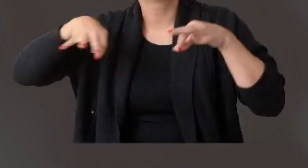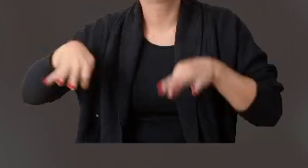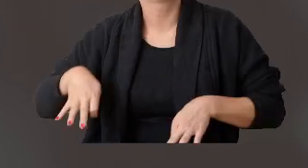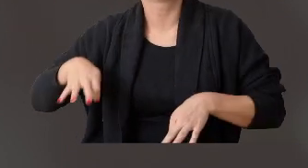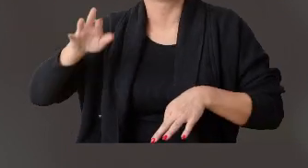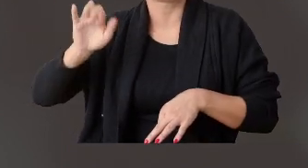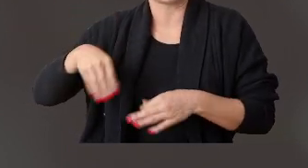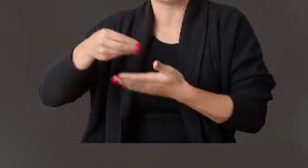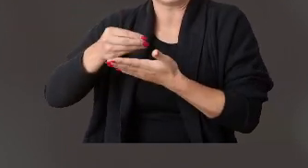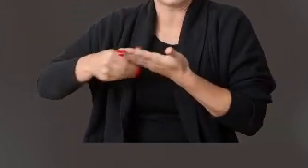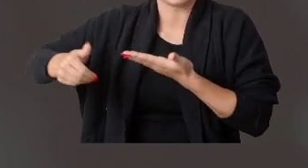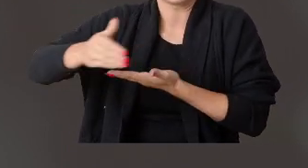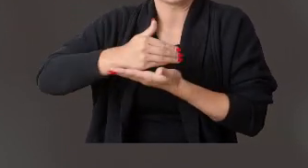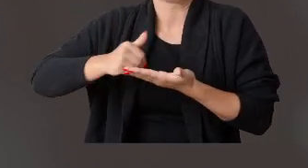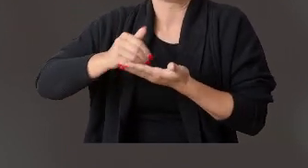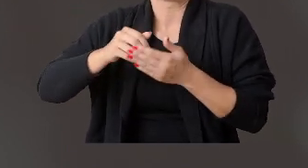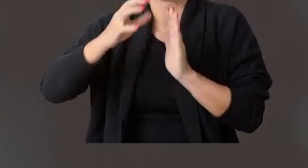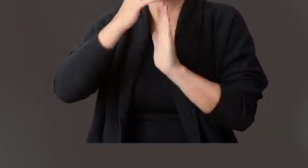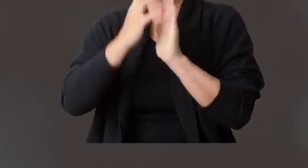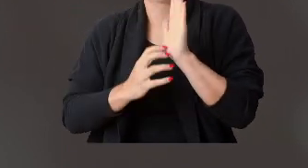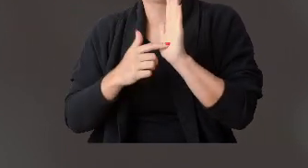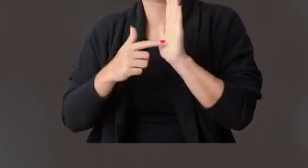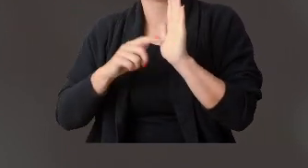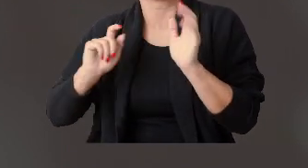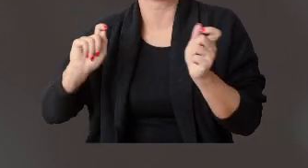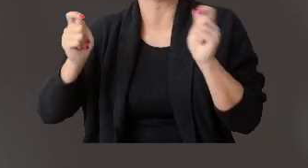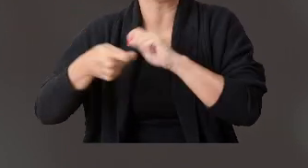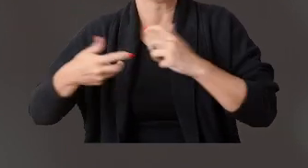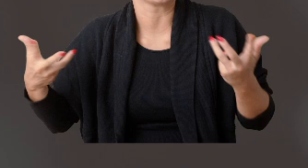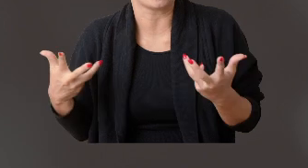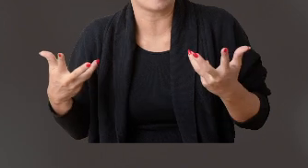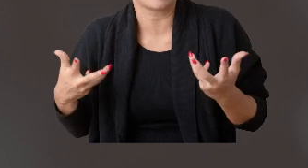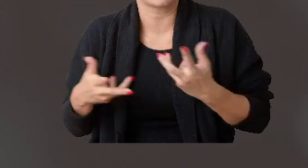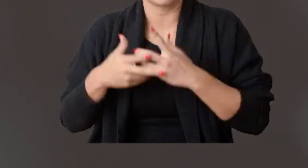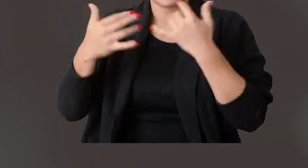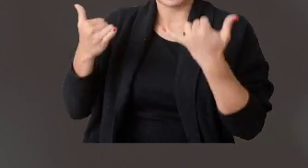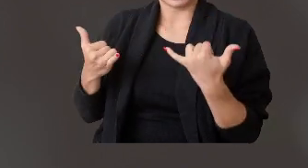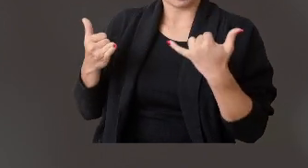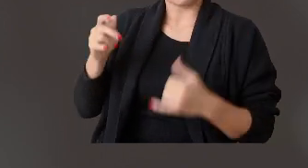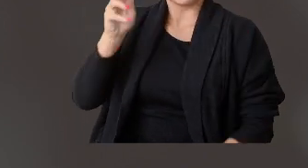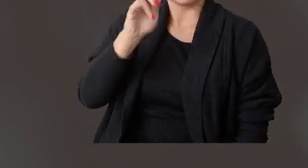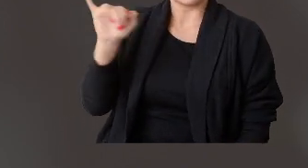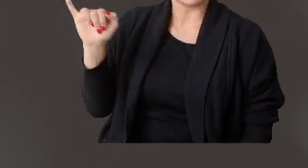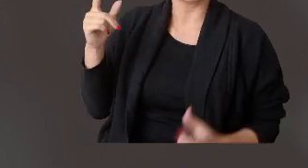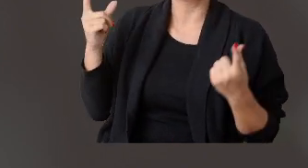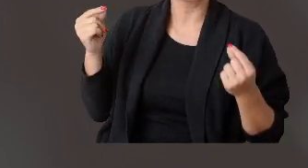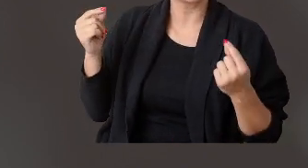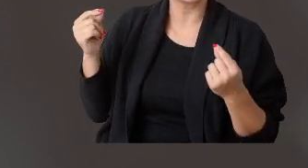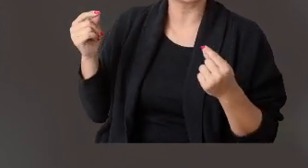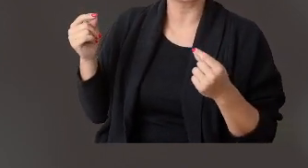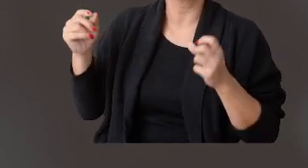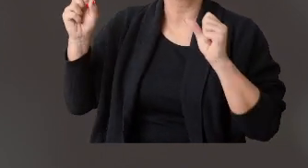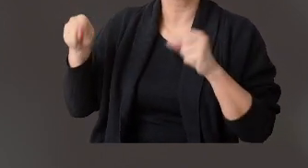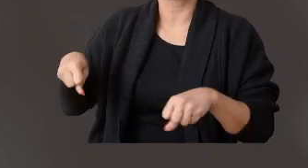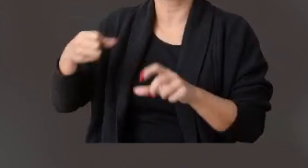the changes in that income statement. What AI can do is take that simple slide and give